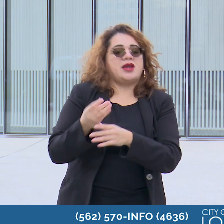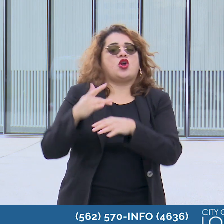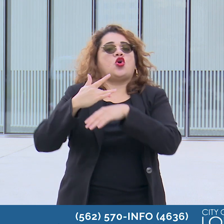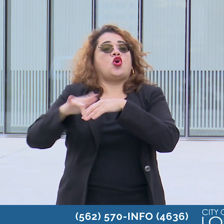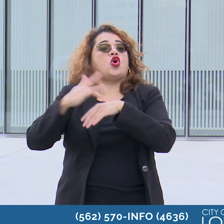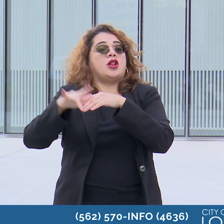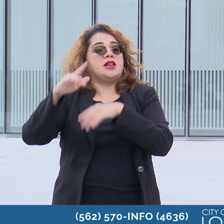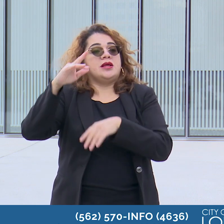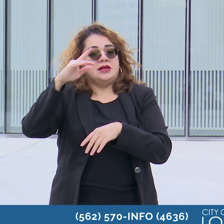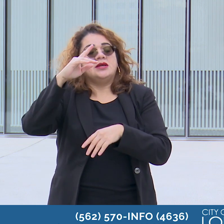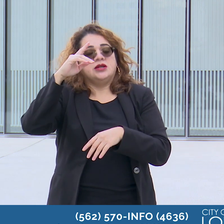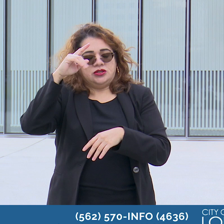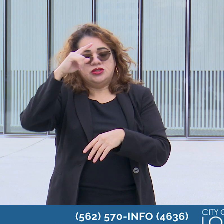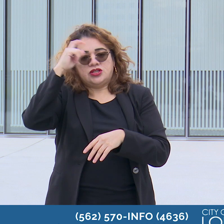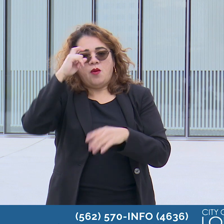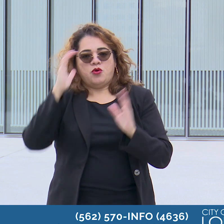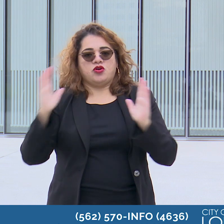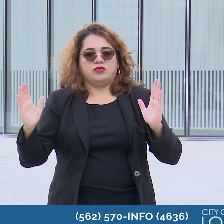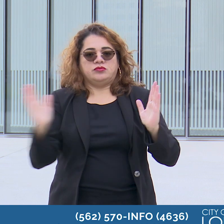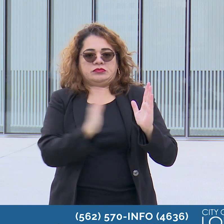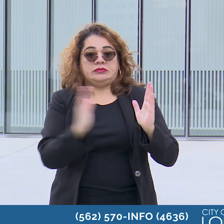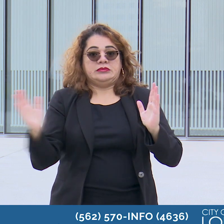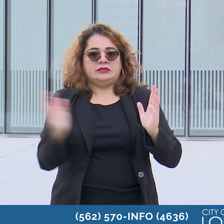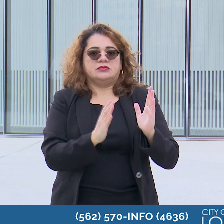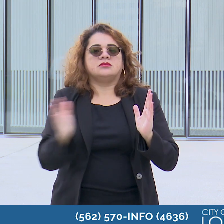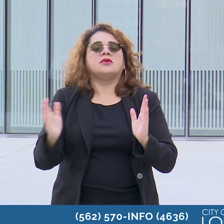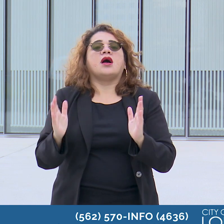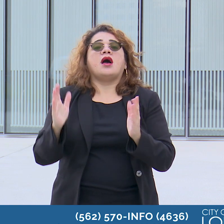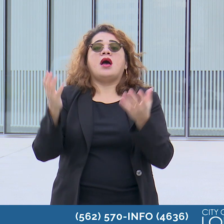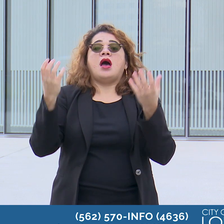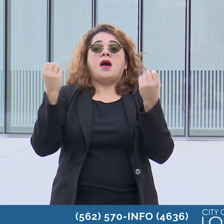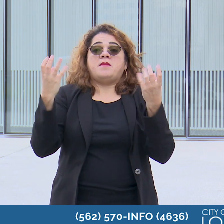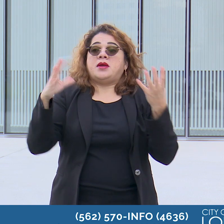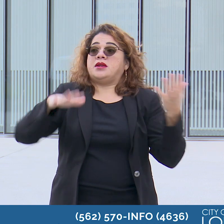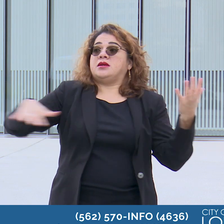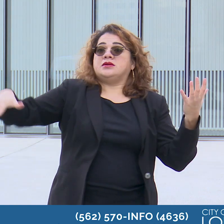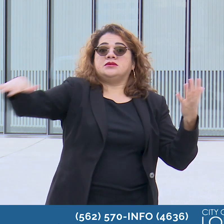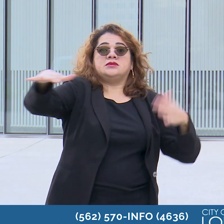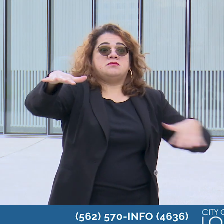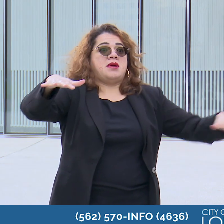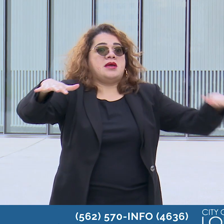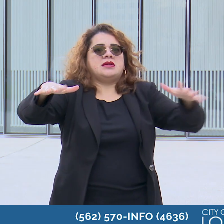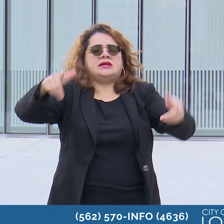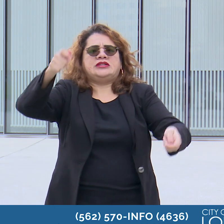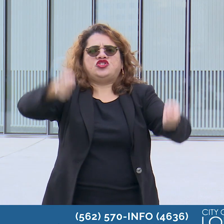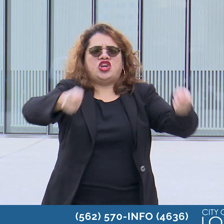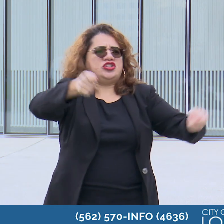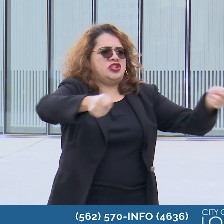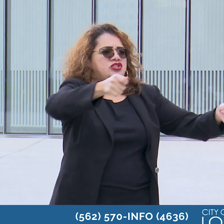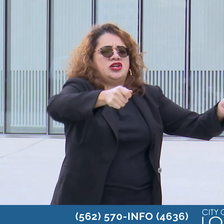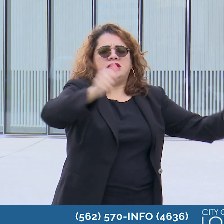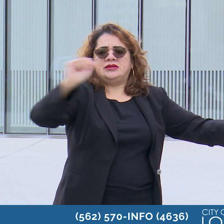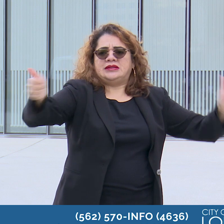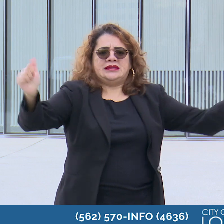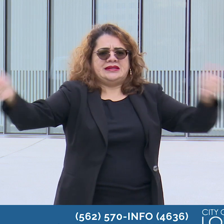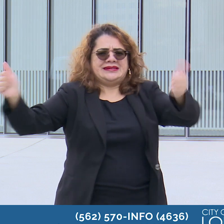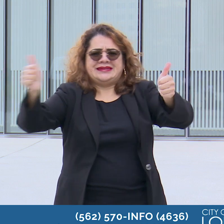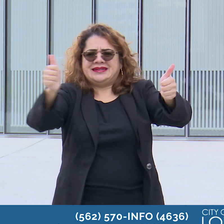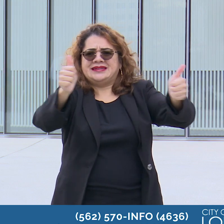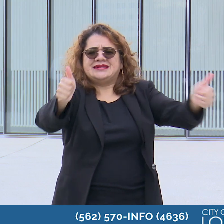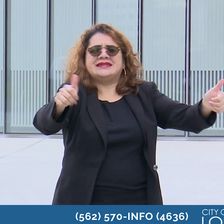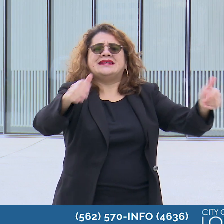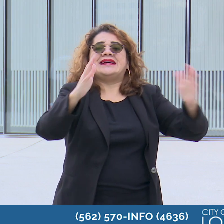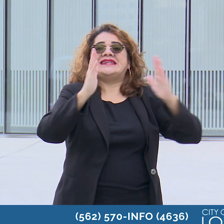are currently in operation will be converted to mass vaccination centers across the city.